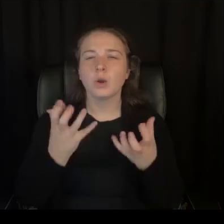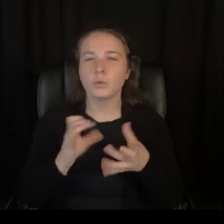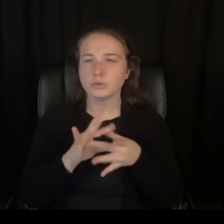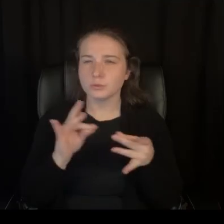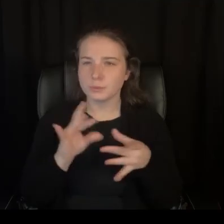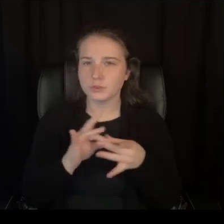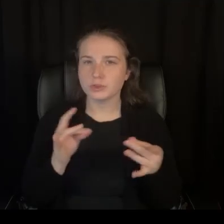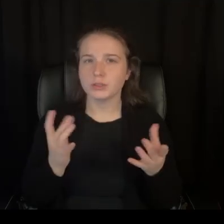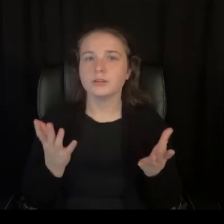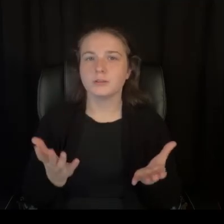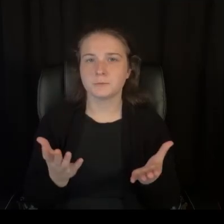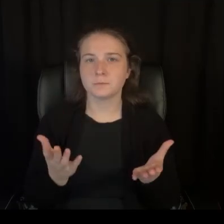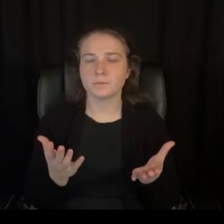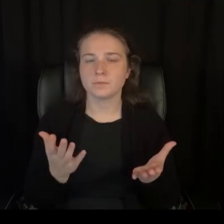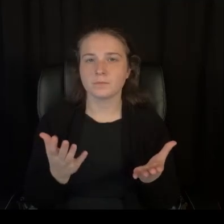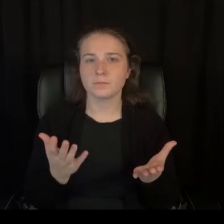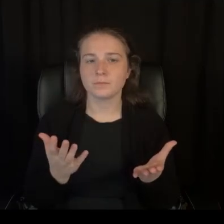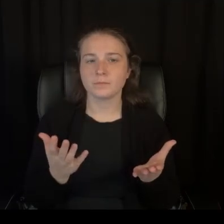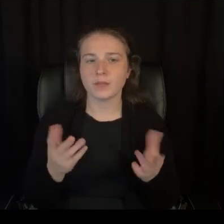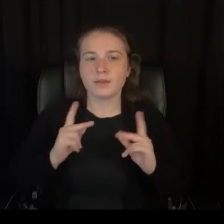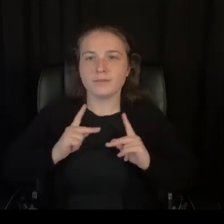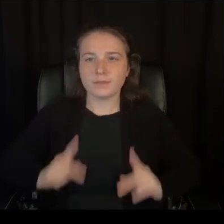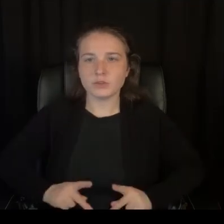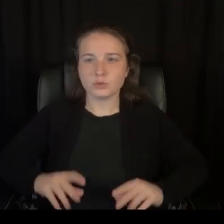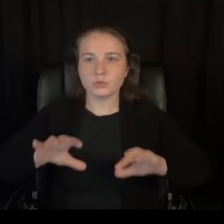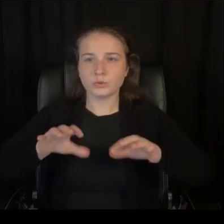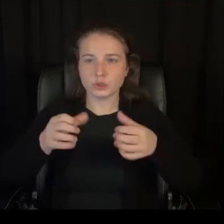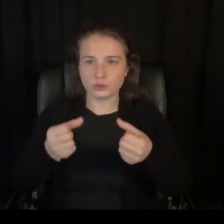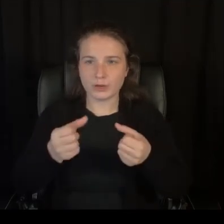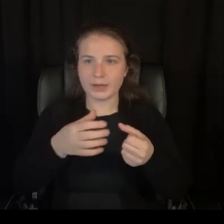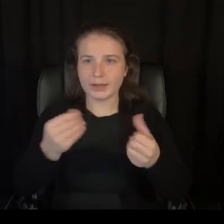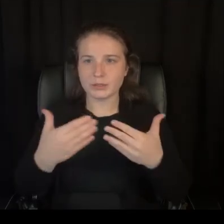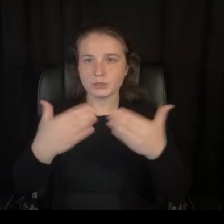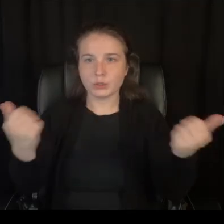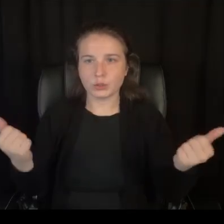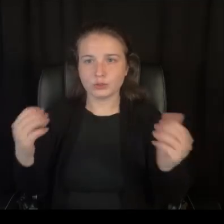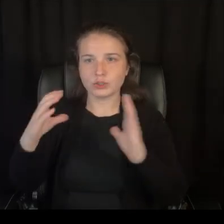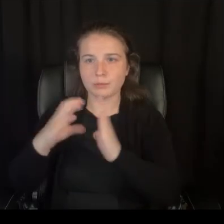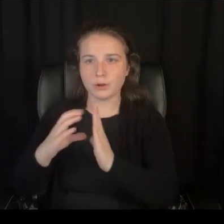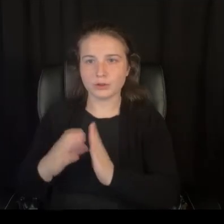mention that there are also fiscal restraint inclusion modules that go over